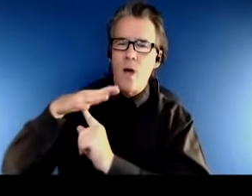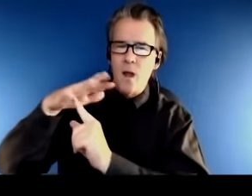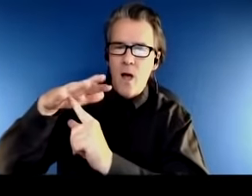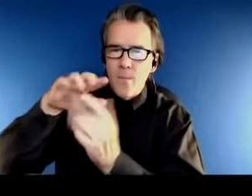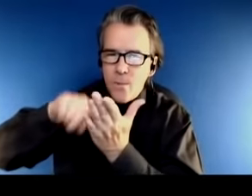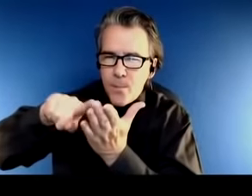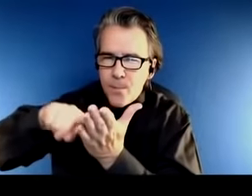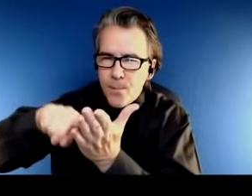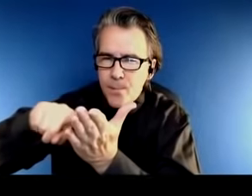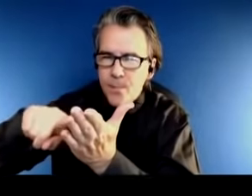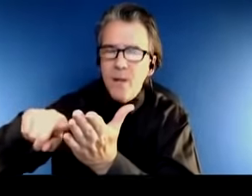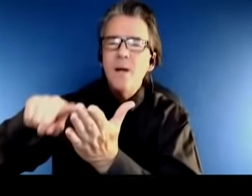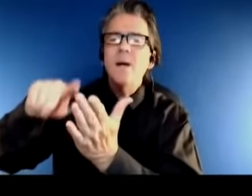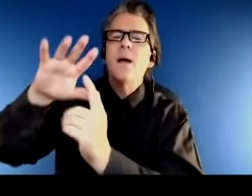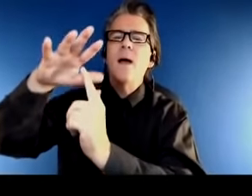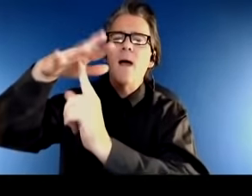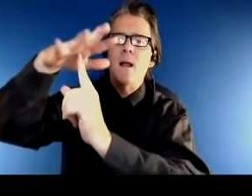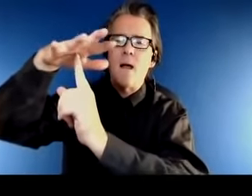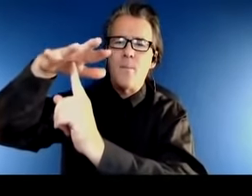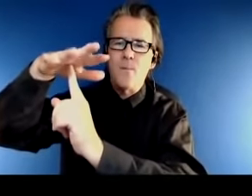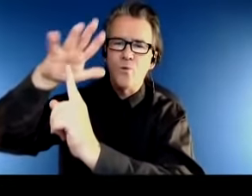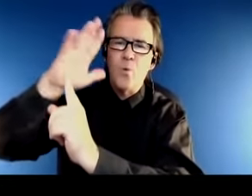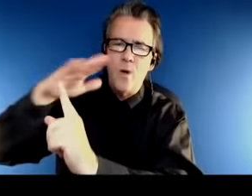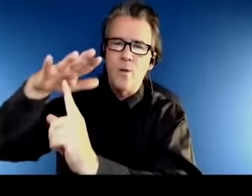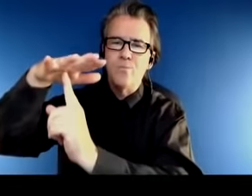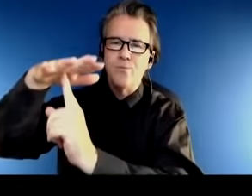Thank you, Kylie, for the questions.